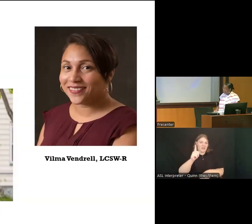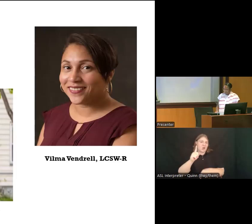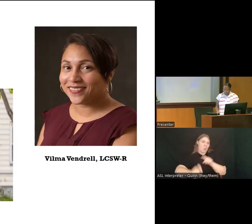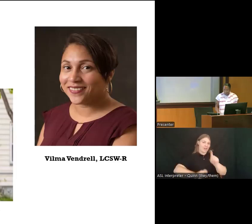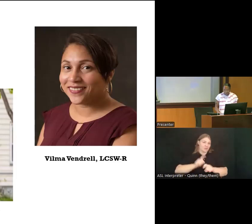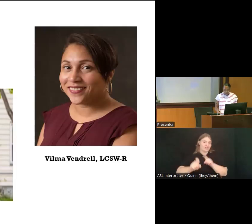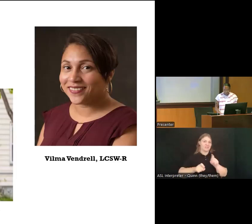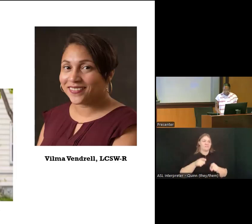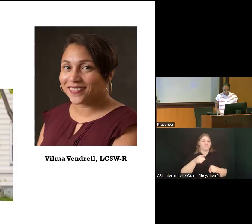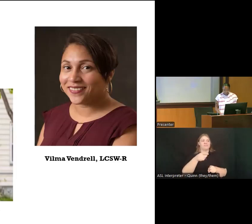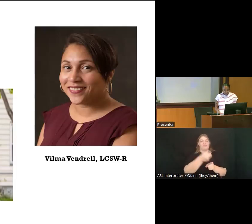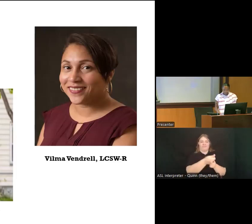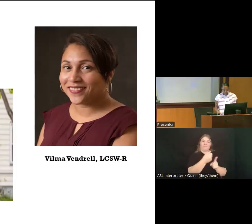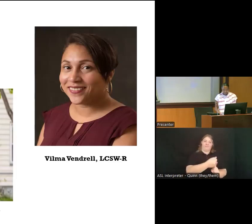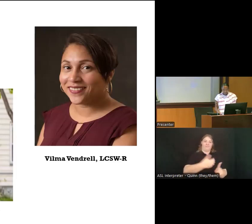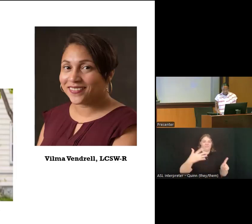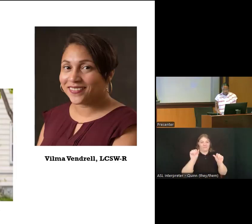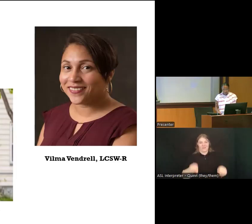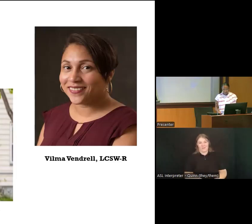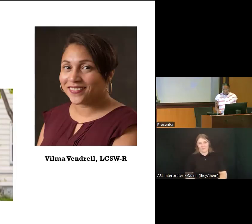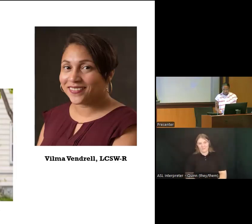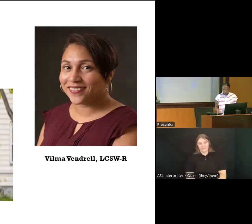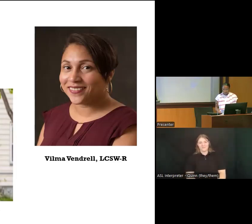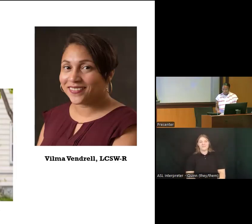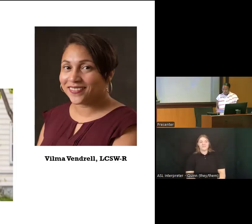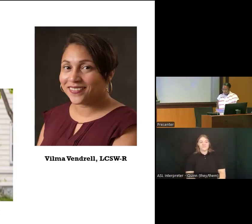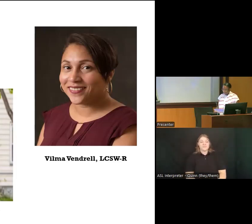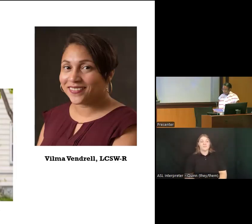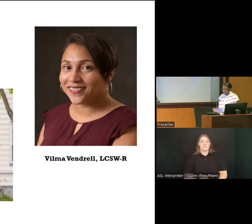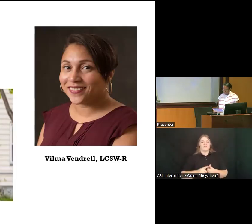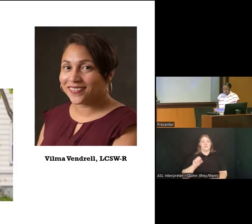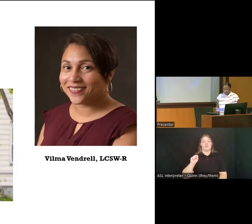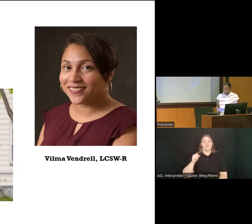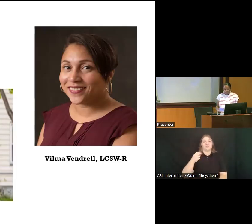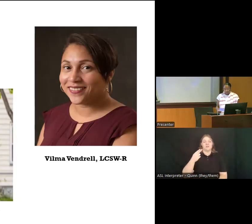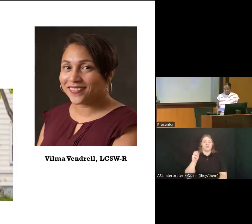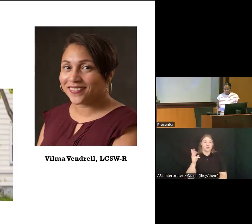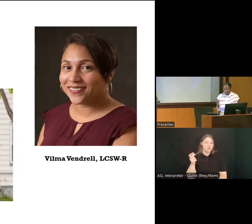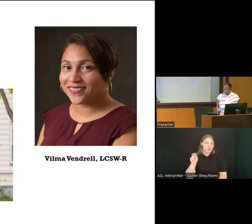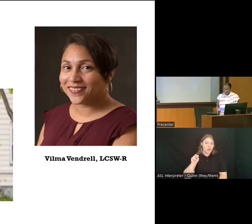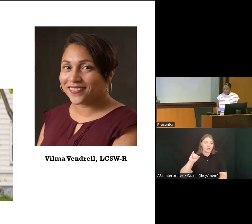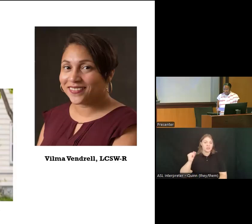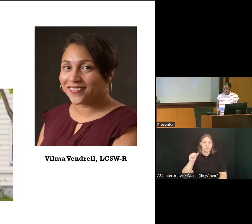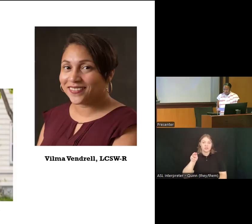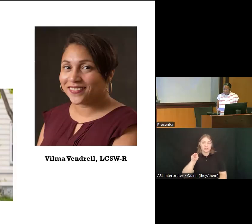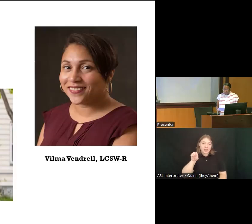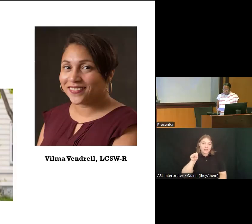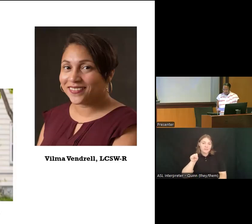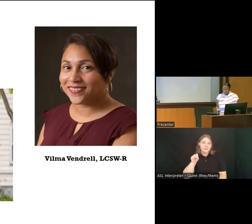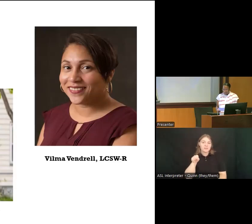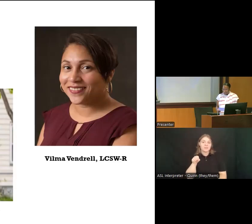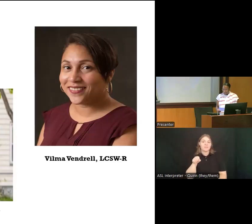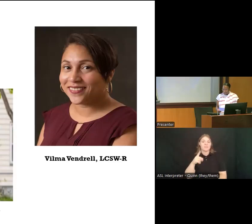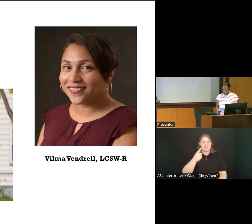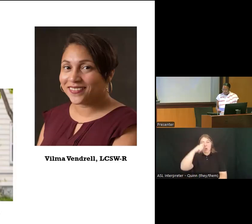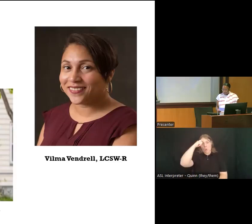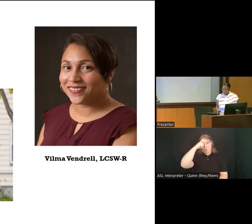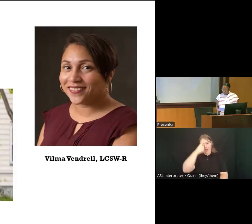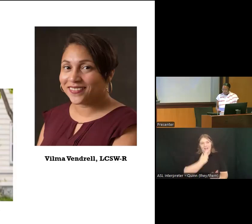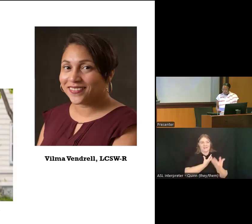a bit more about themselves uh but first sha James um sha is a wise and compassionate psychotherapist